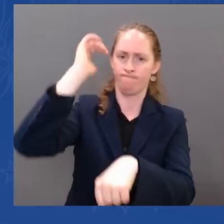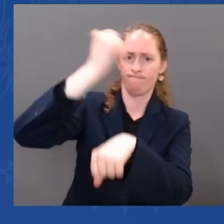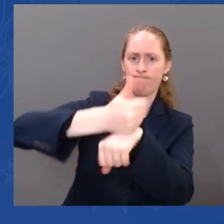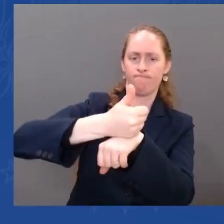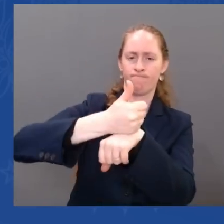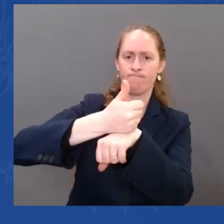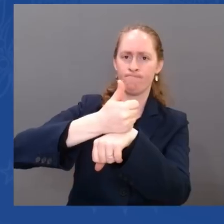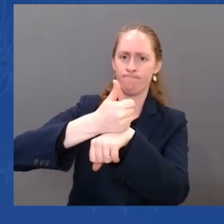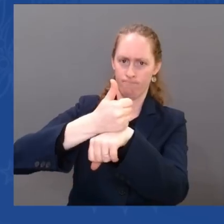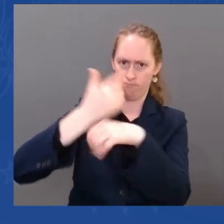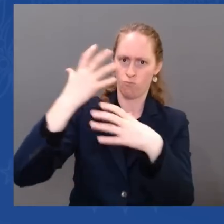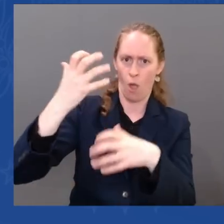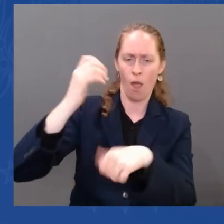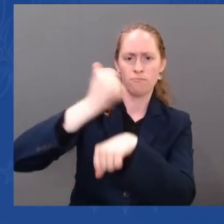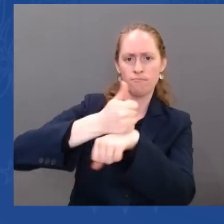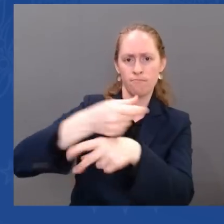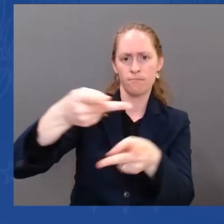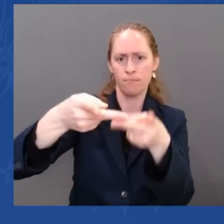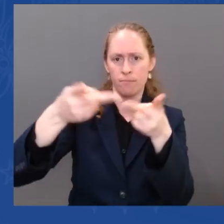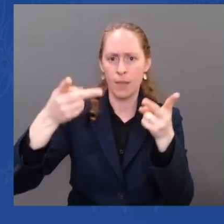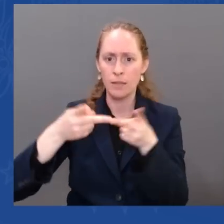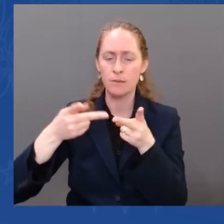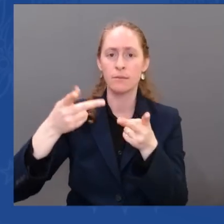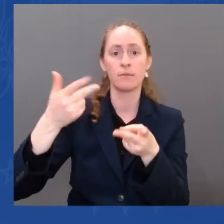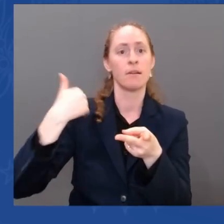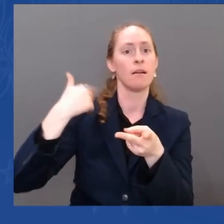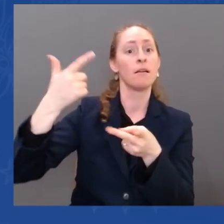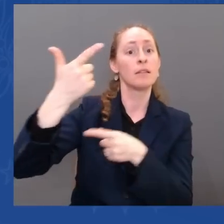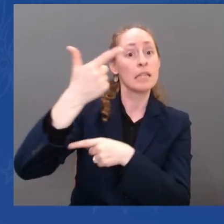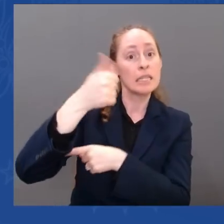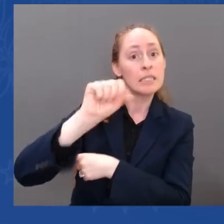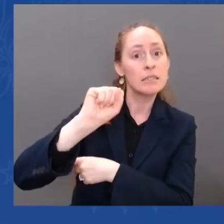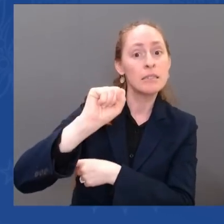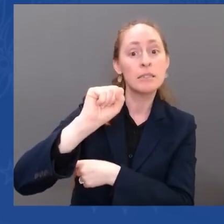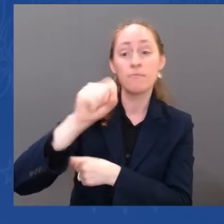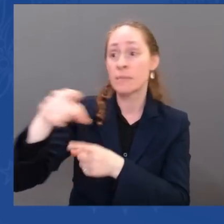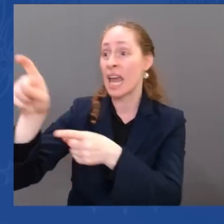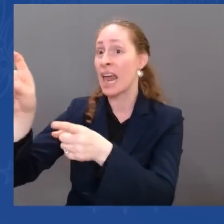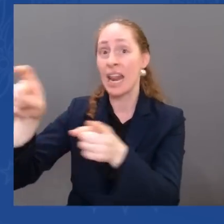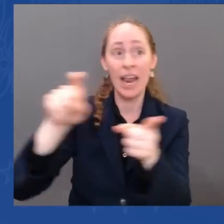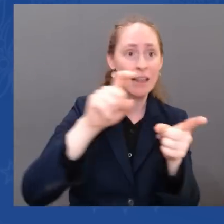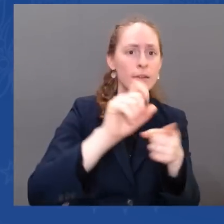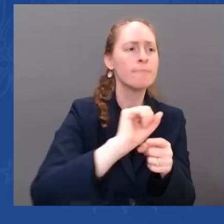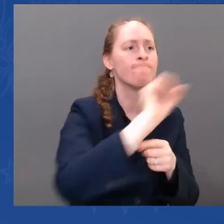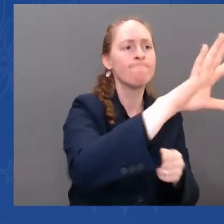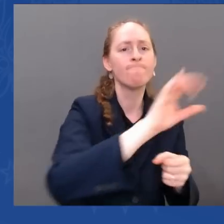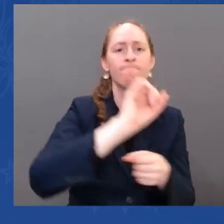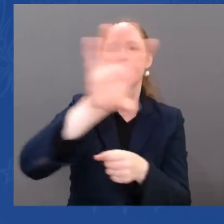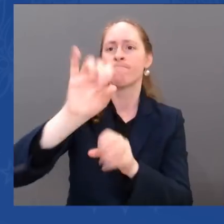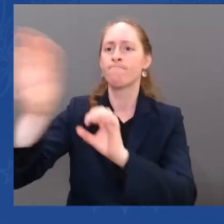And Greece plans to play an important role as a gateway for electricity produced from cheap,